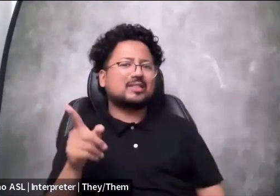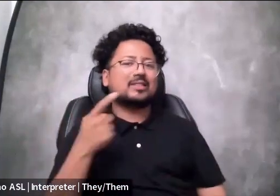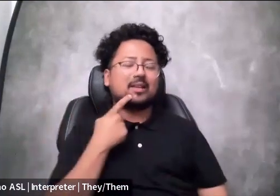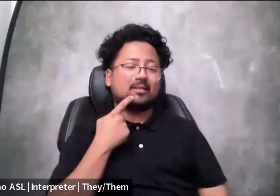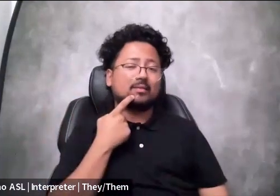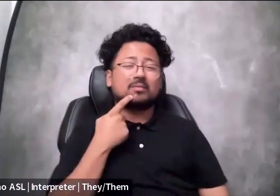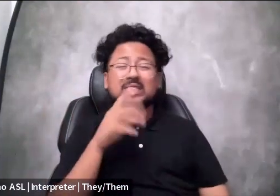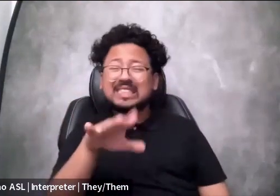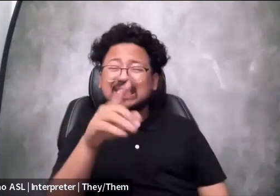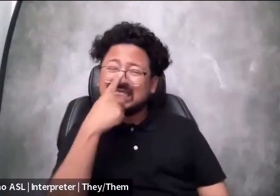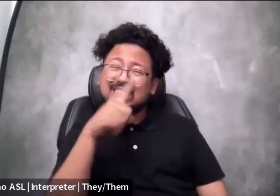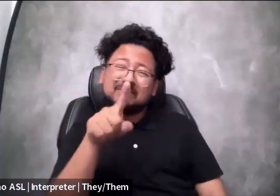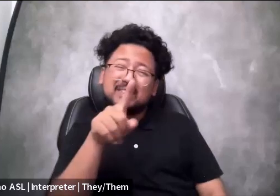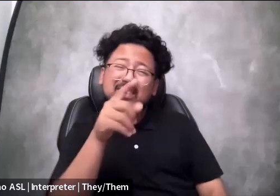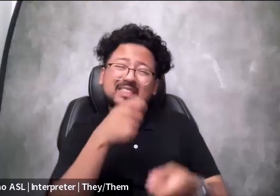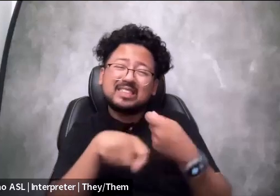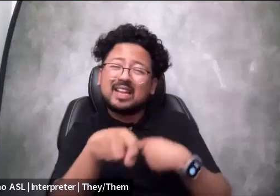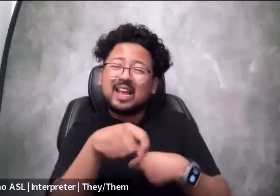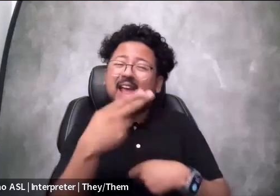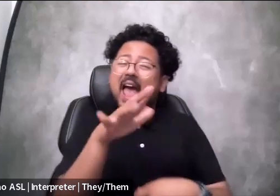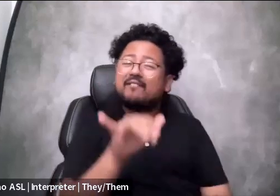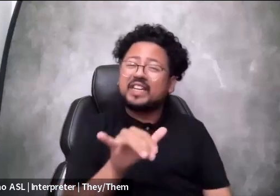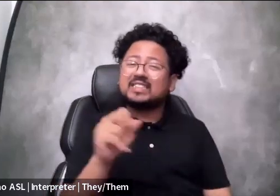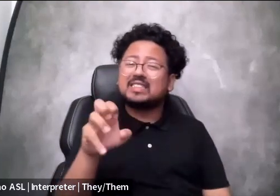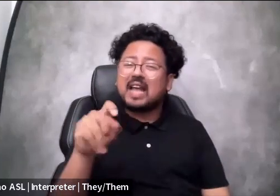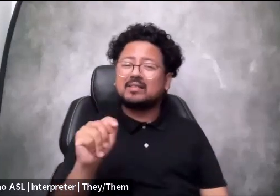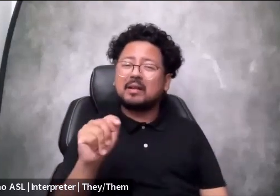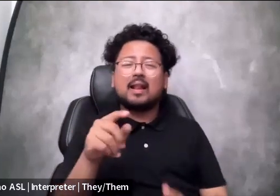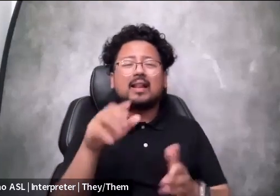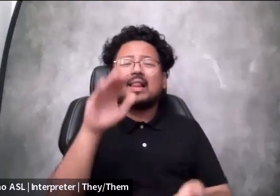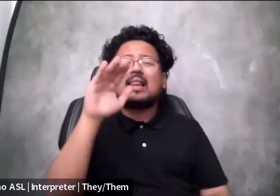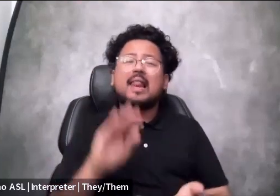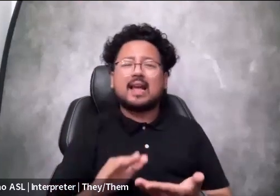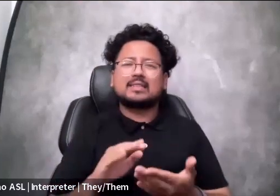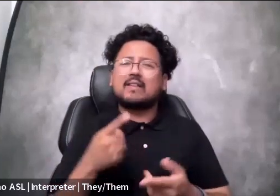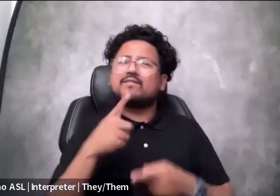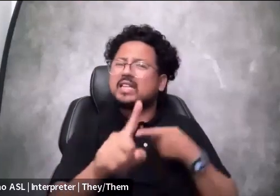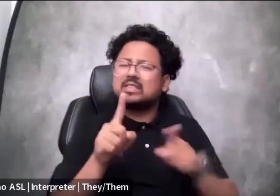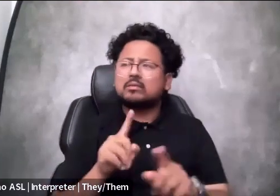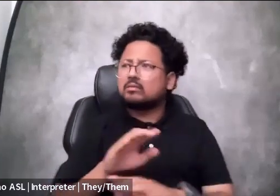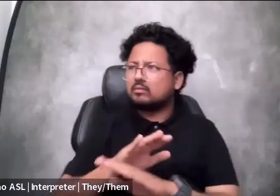could we change this to be heavyset, to be less offensive? And I said, she is not a chair. So no,